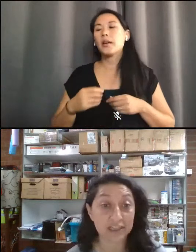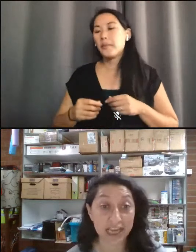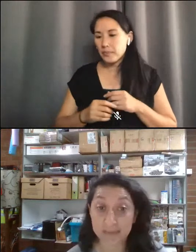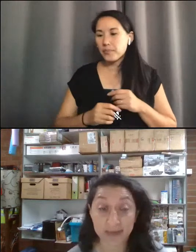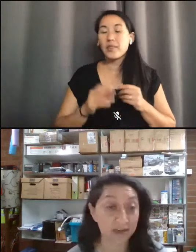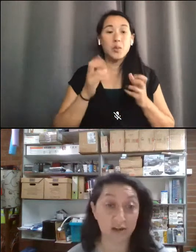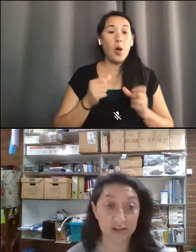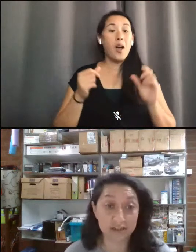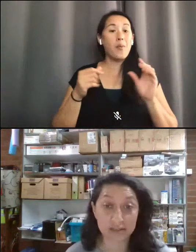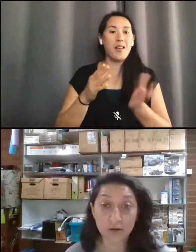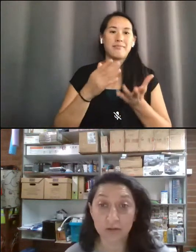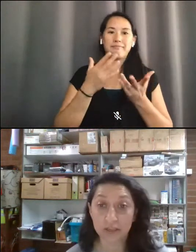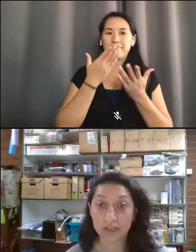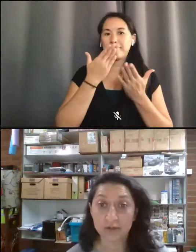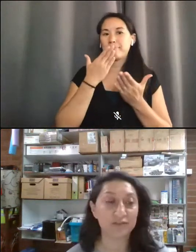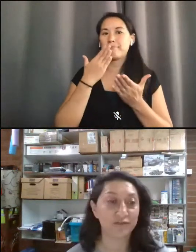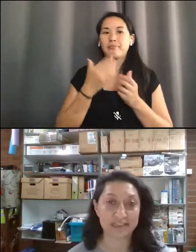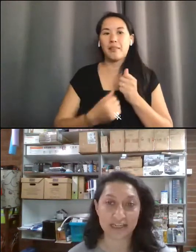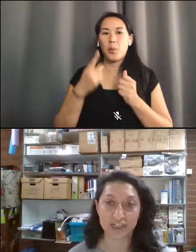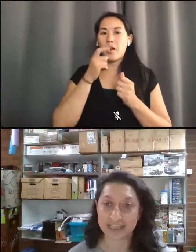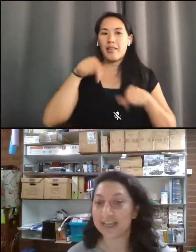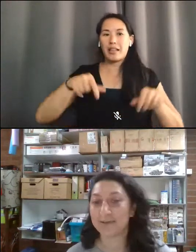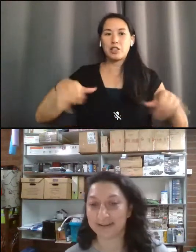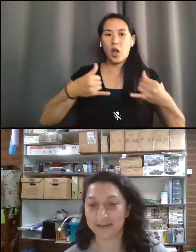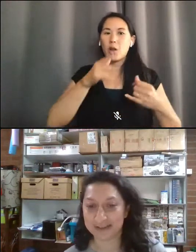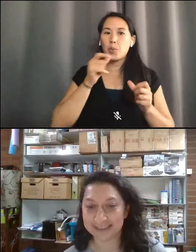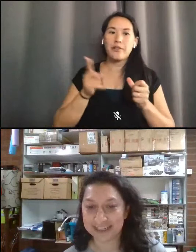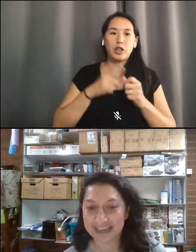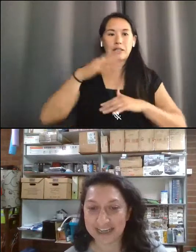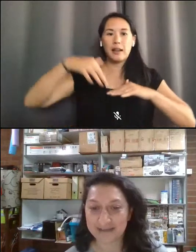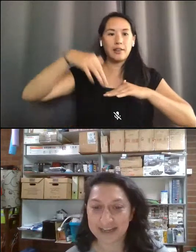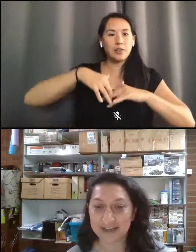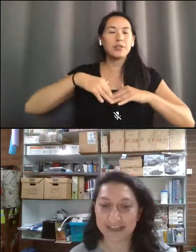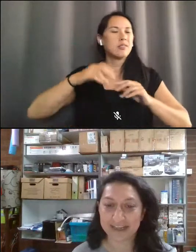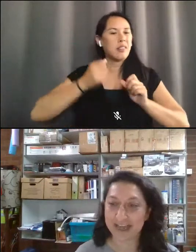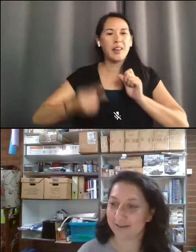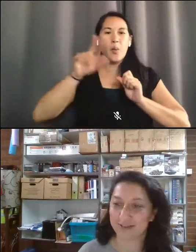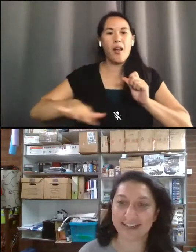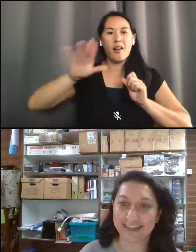out to anybody on this call who is first nations anywhere in the world um including our australian